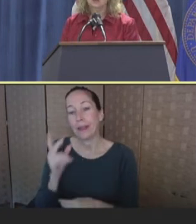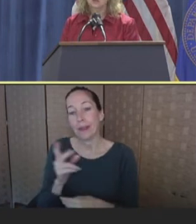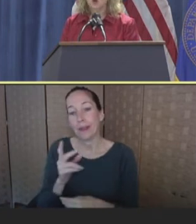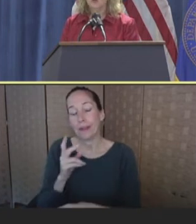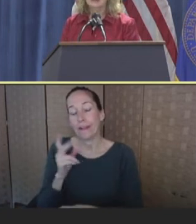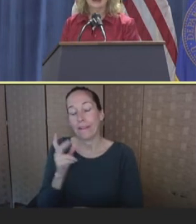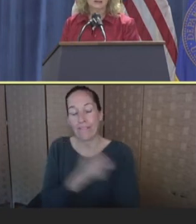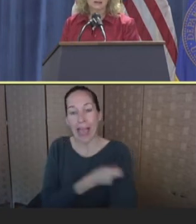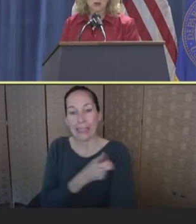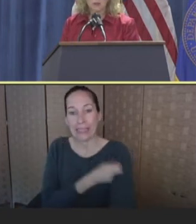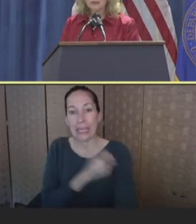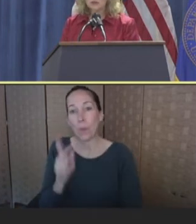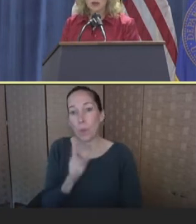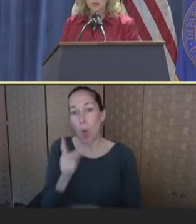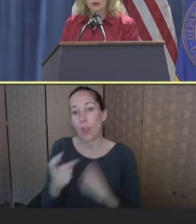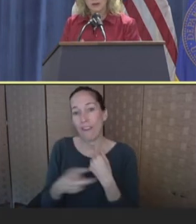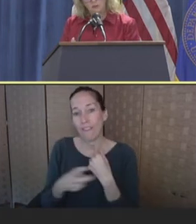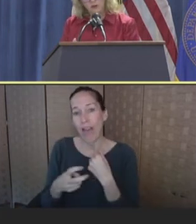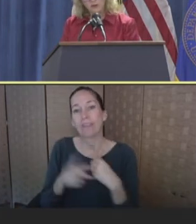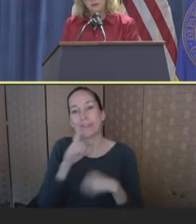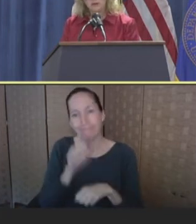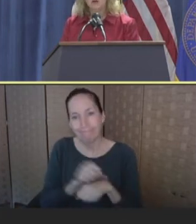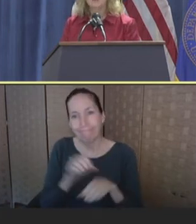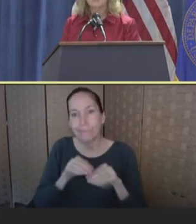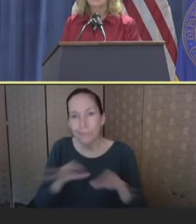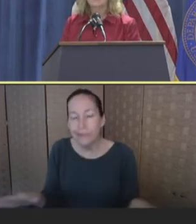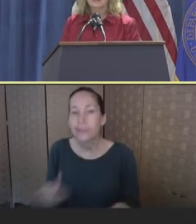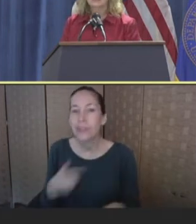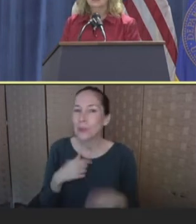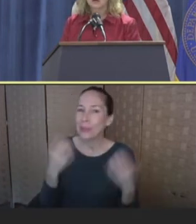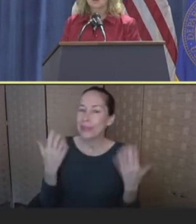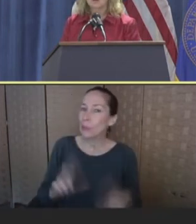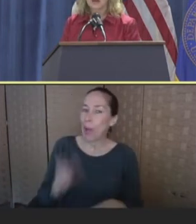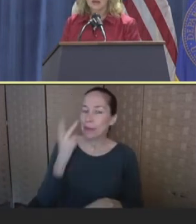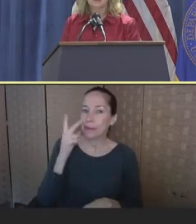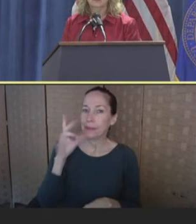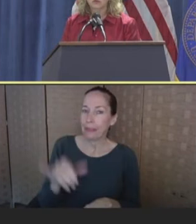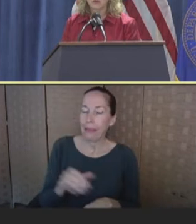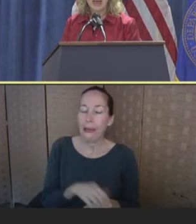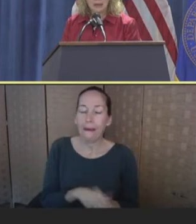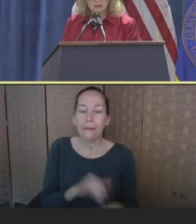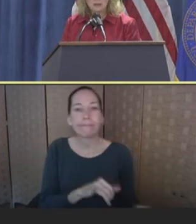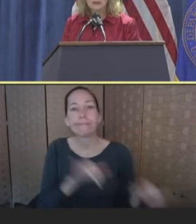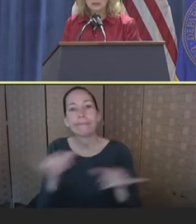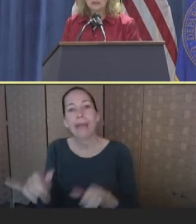hoping not to see our measles outbreak four years ago, that we were able to end six days